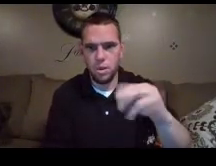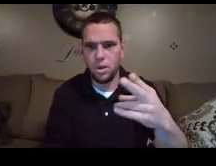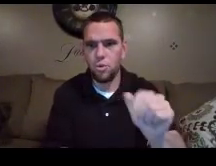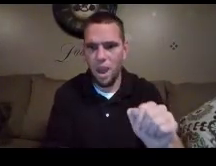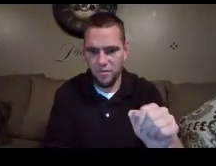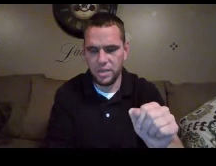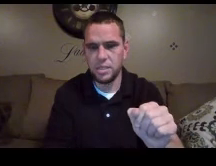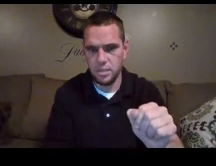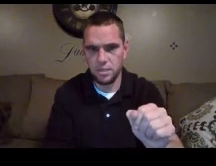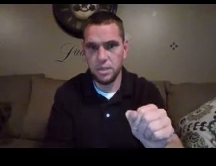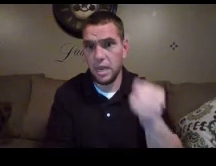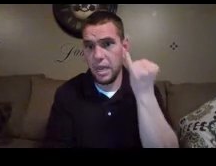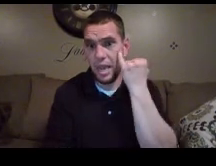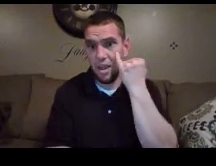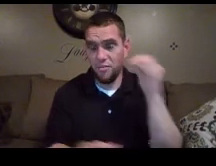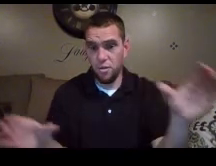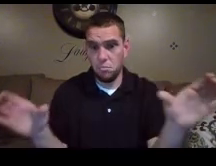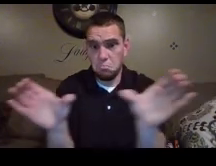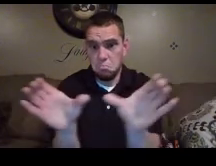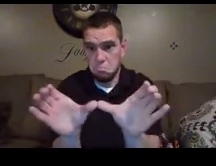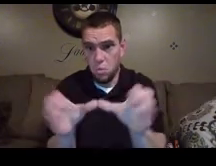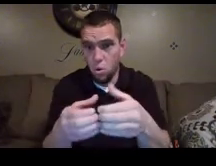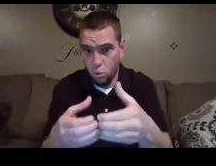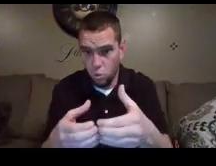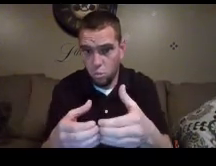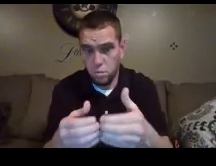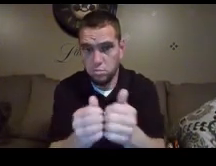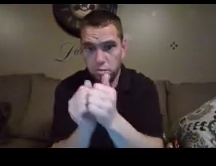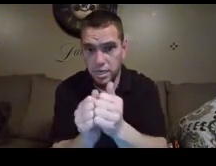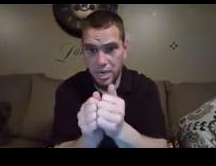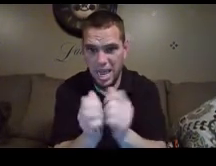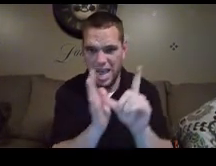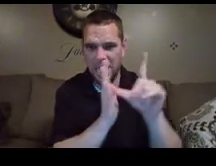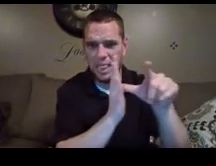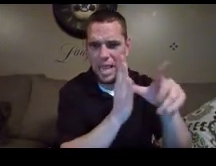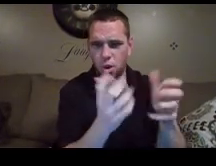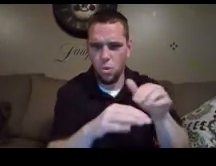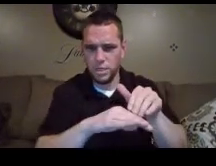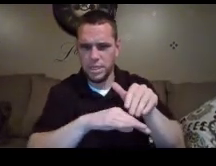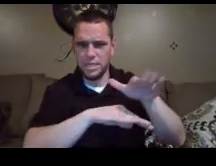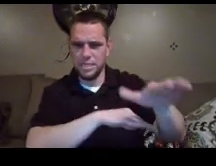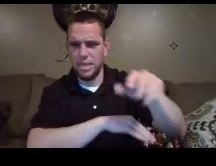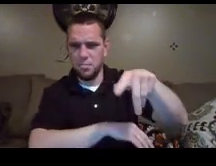If you group them, and you later want to export to PDF, then it's going to expect all of the things